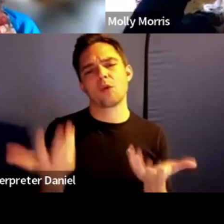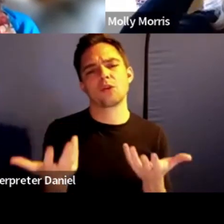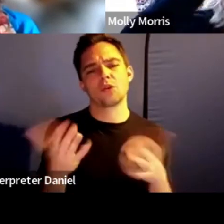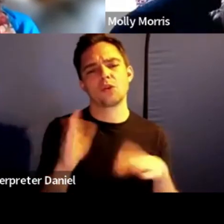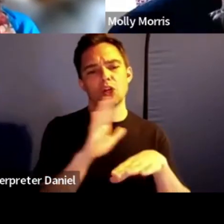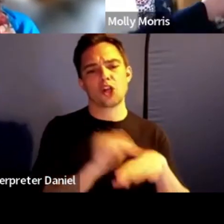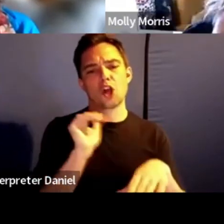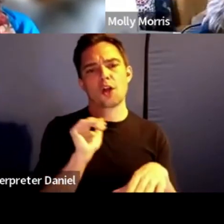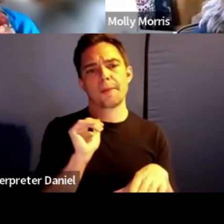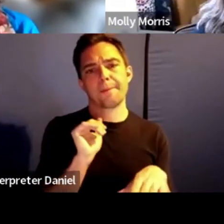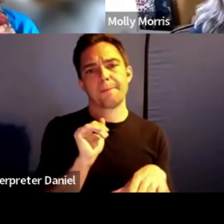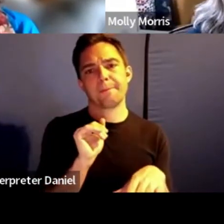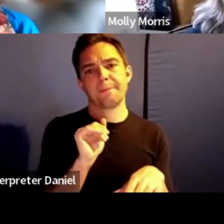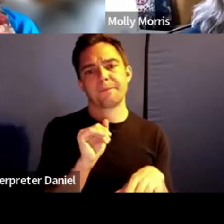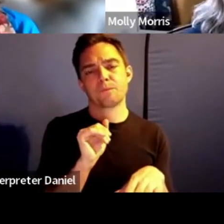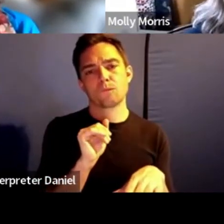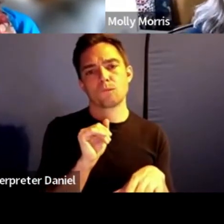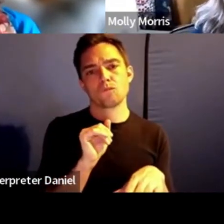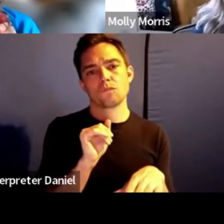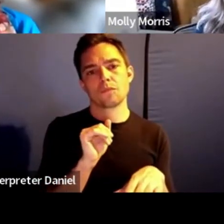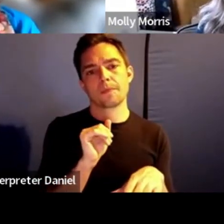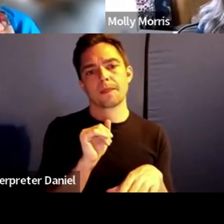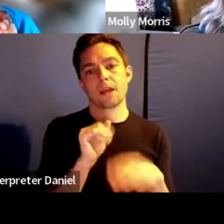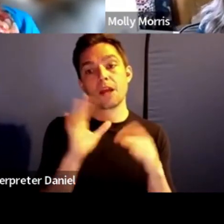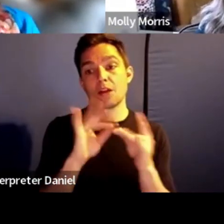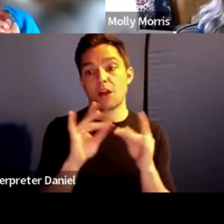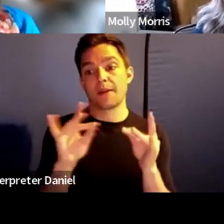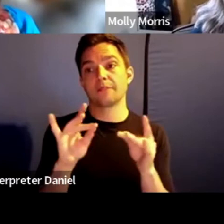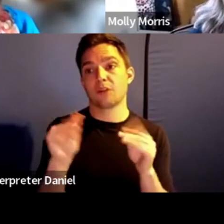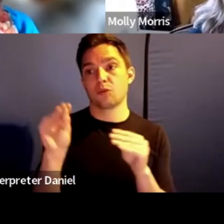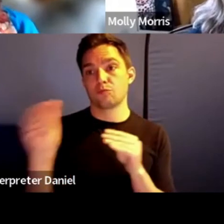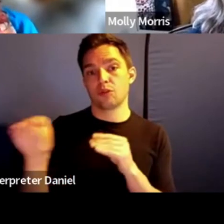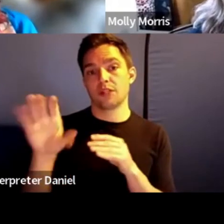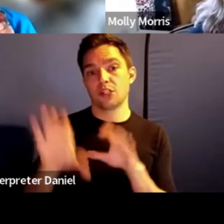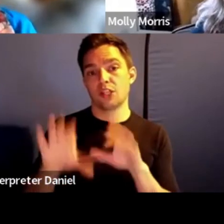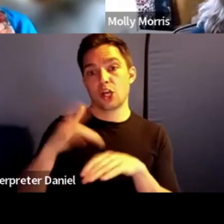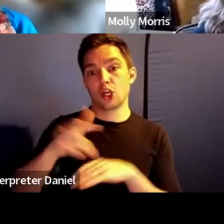up a comment that was put into chat earlier this afternoon.